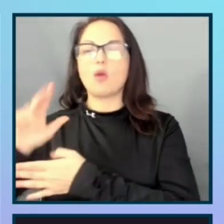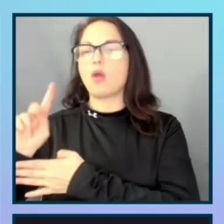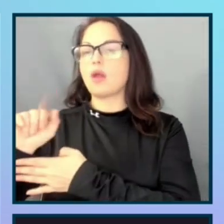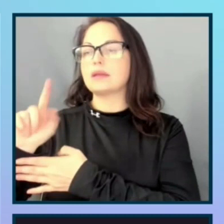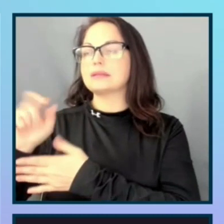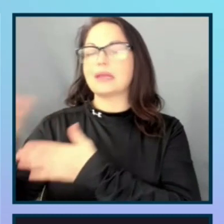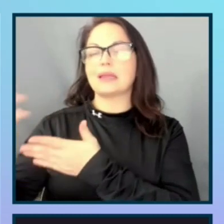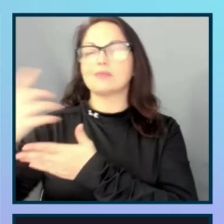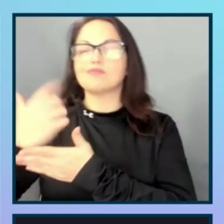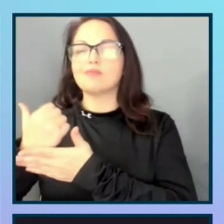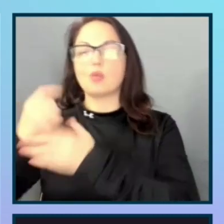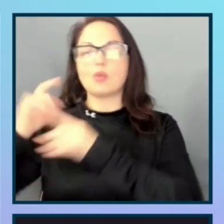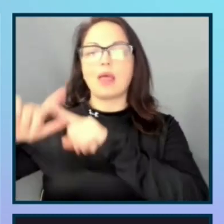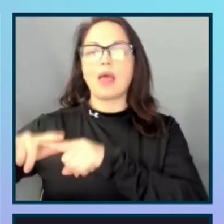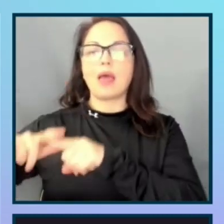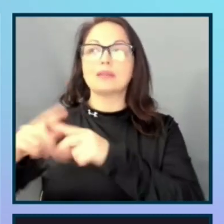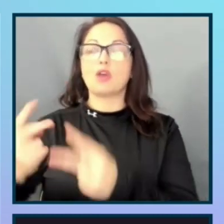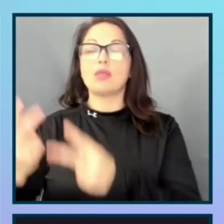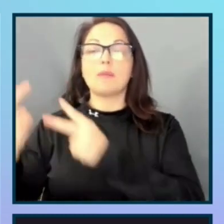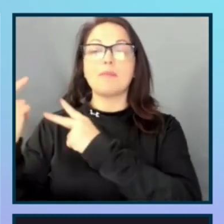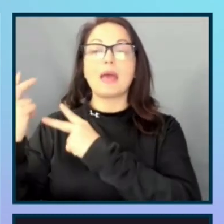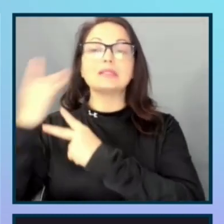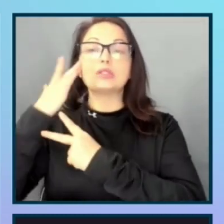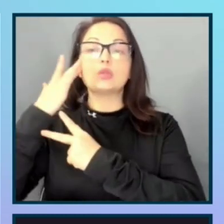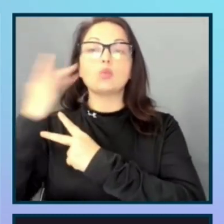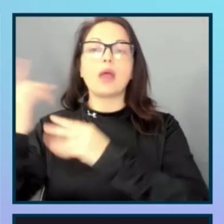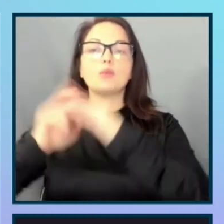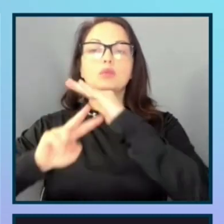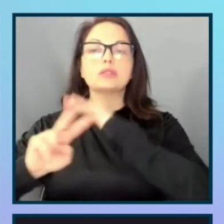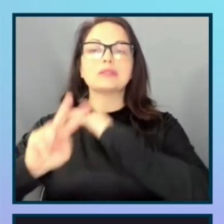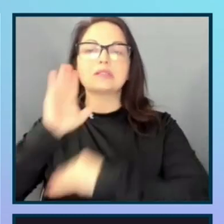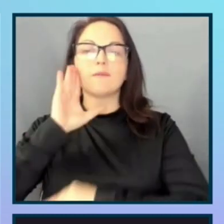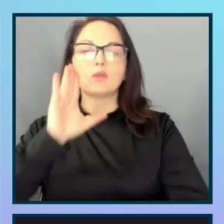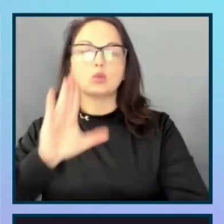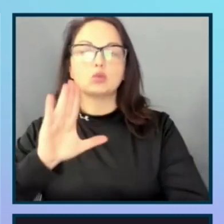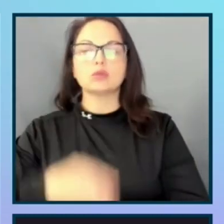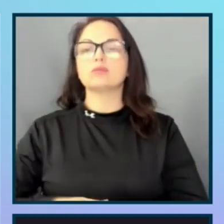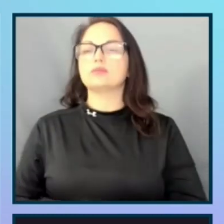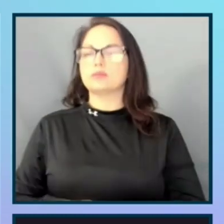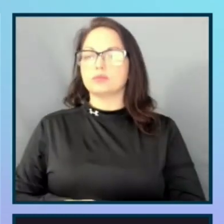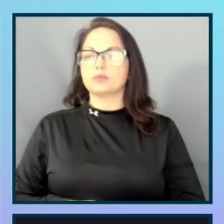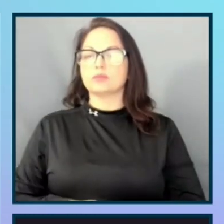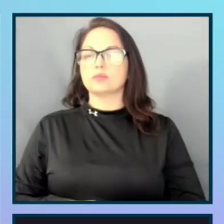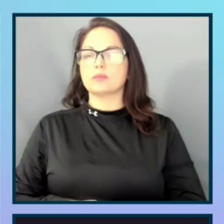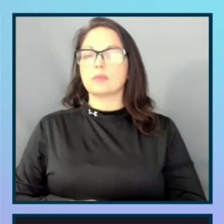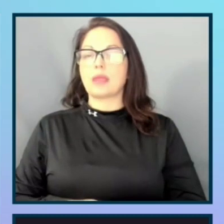to predict the future. And if that past has itself or does itself contain bias,